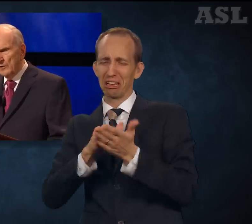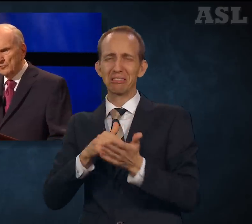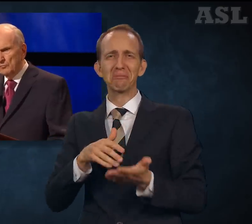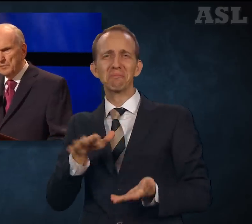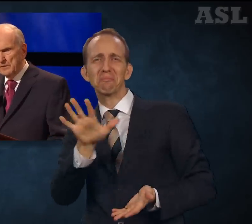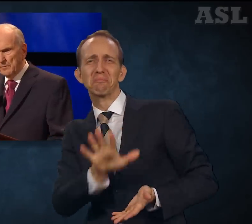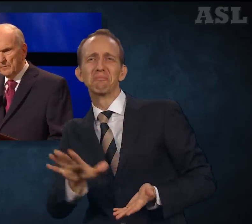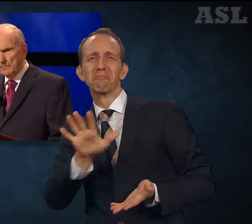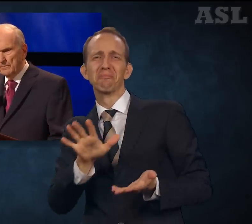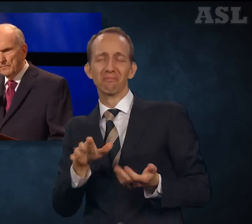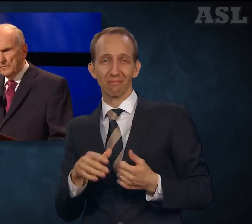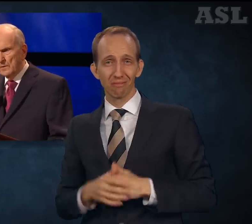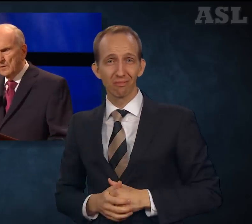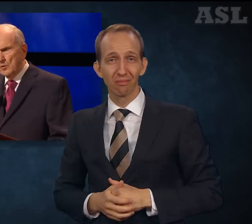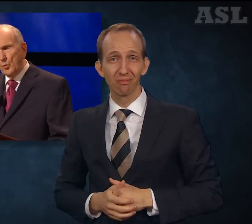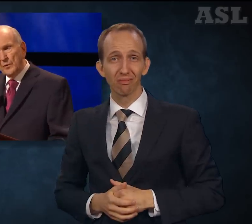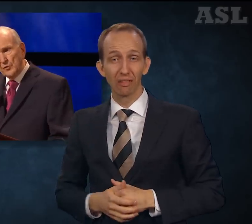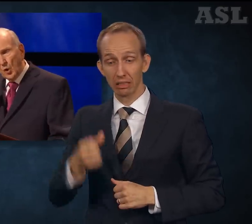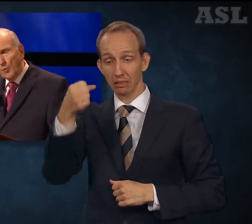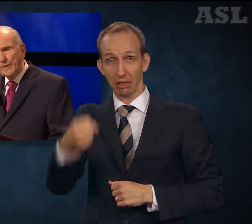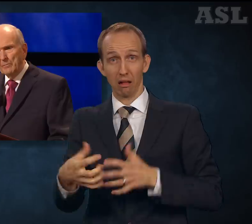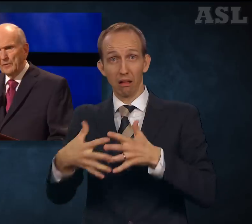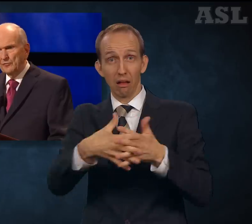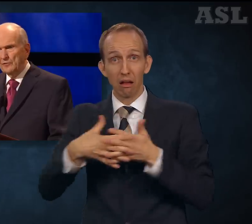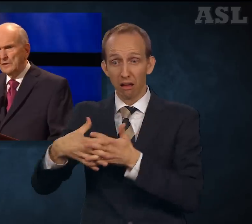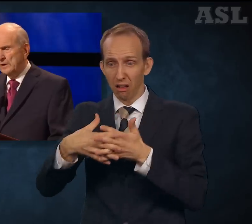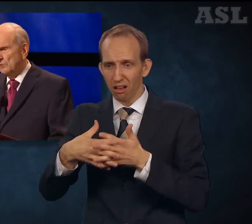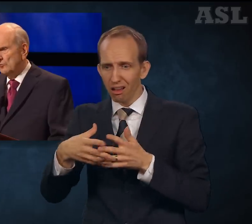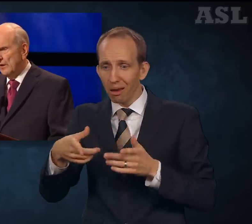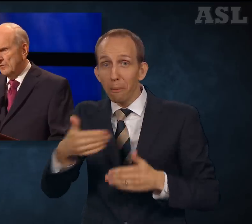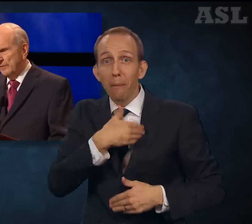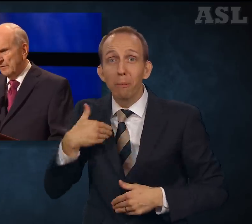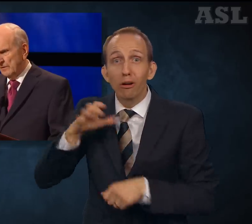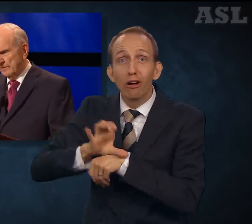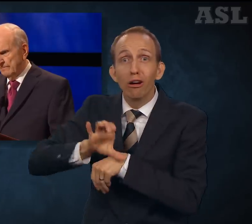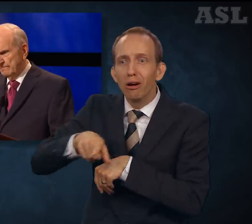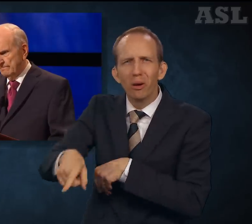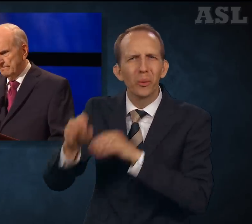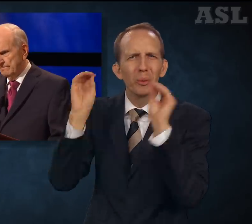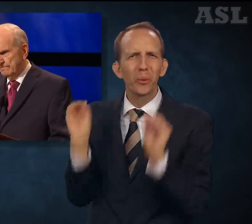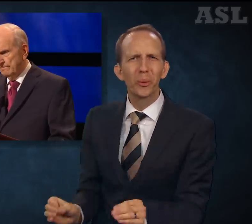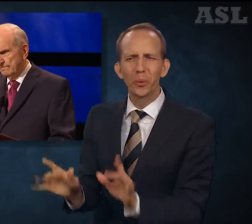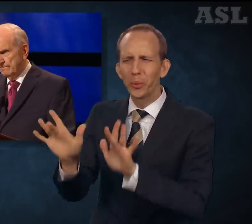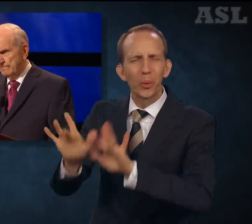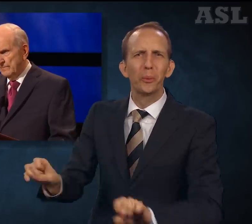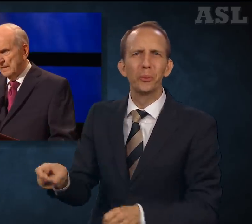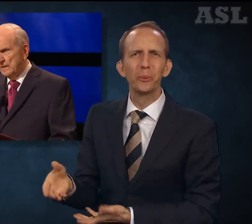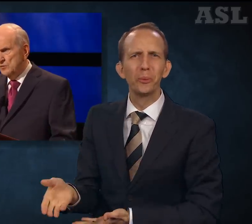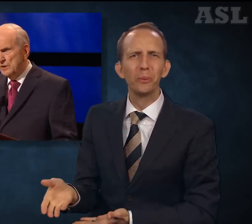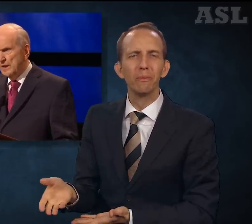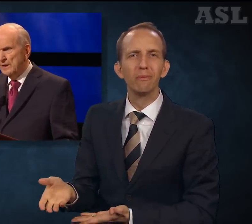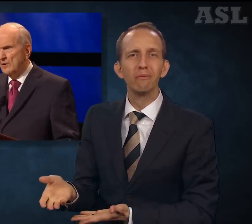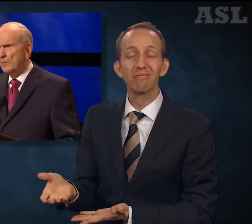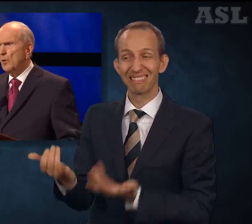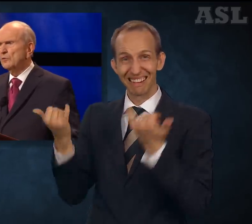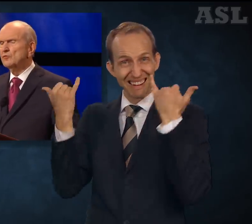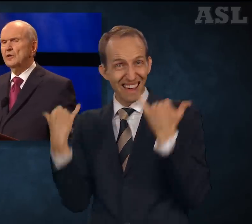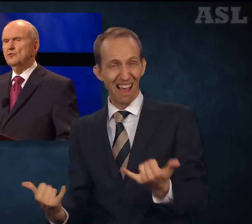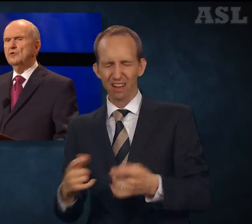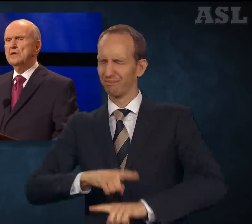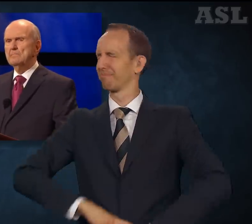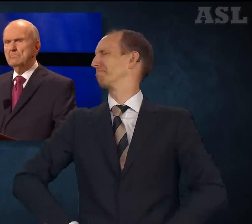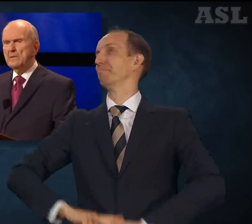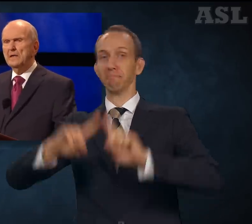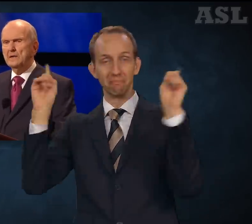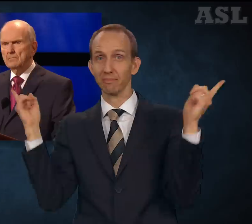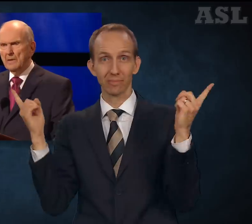CHURCH WAS LESS THAN 600,000,